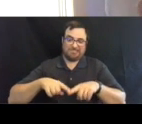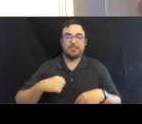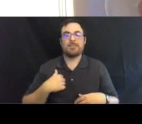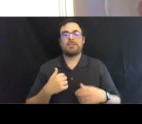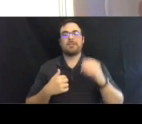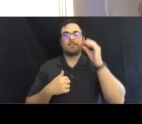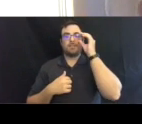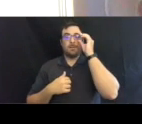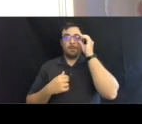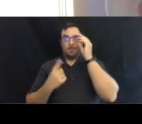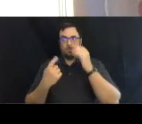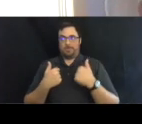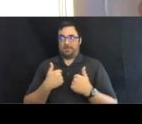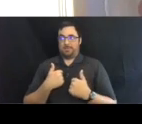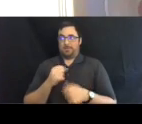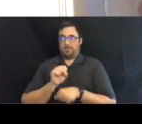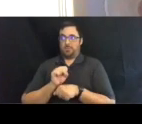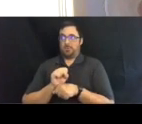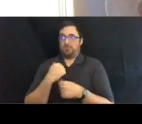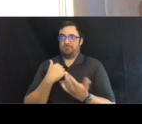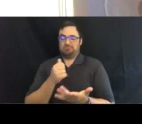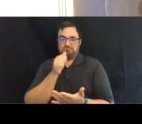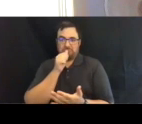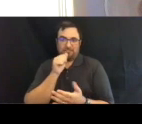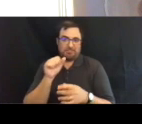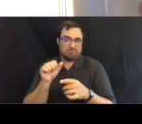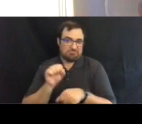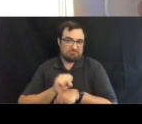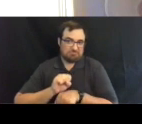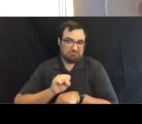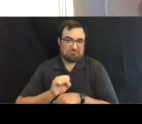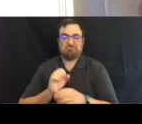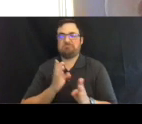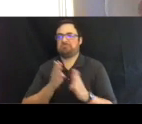privately, I liked to go to the person's house or have them